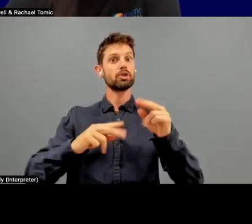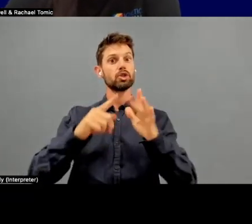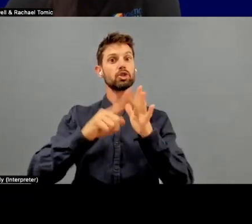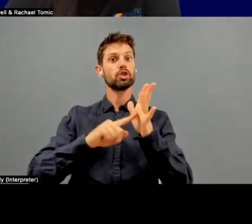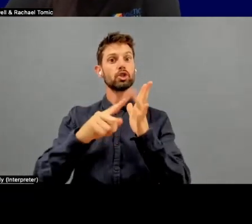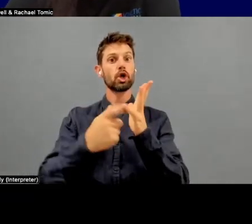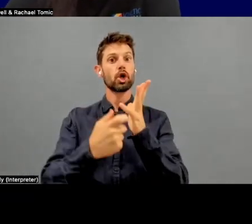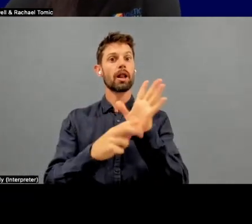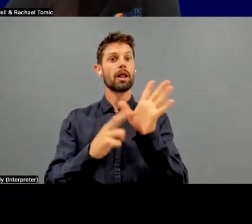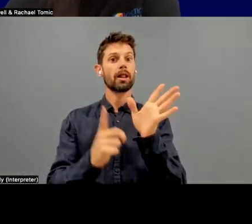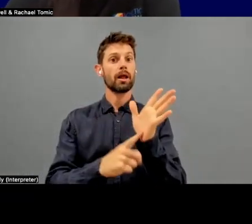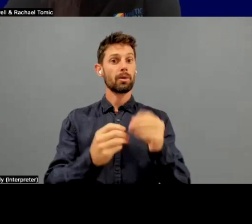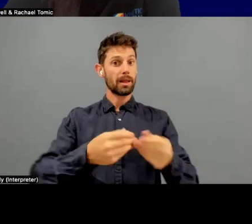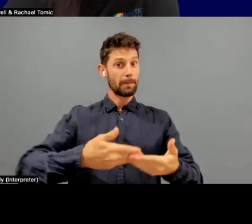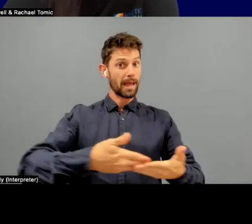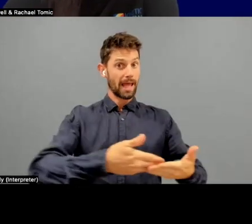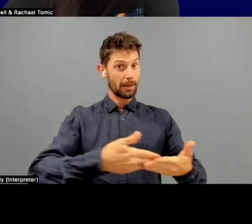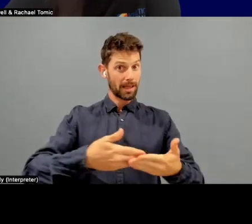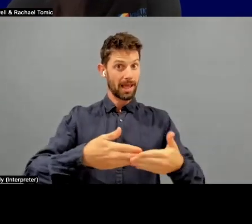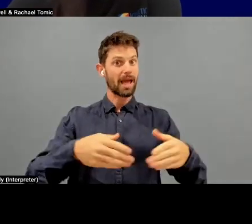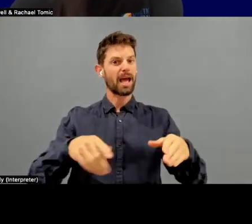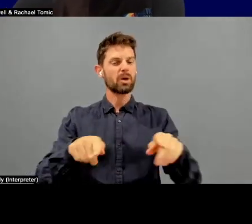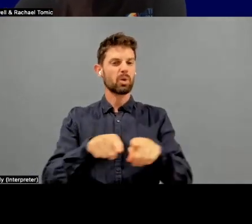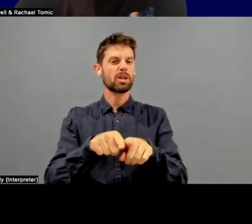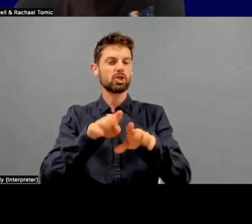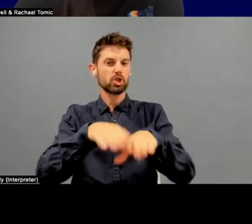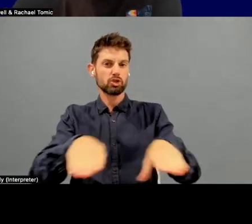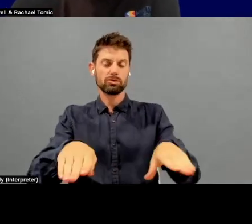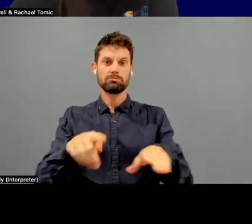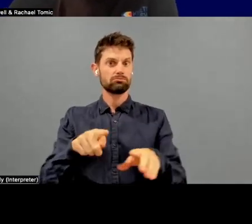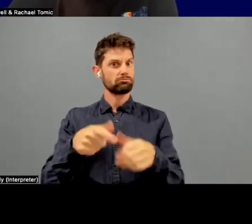can be a really good resource that we can use in early intervention